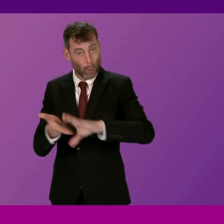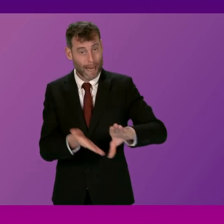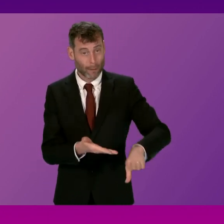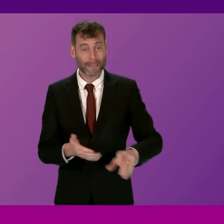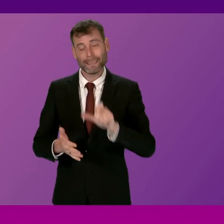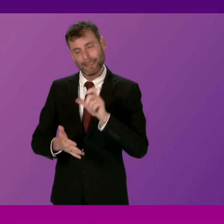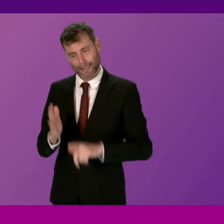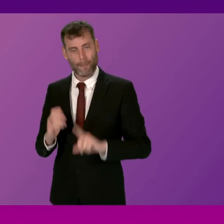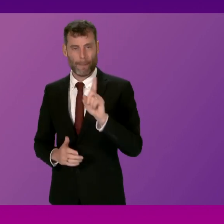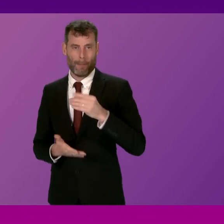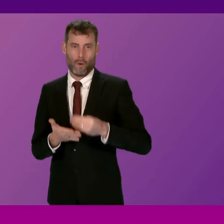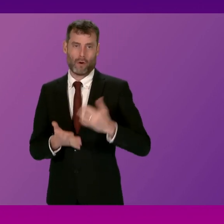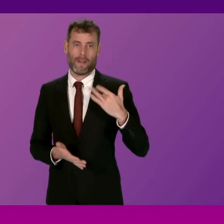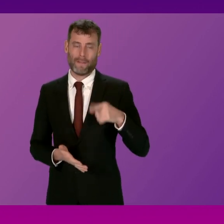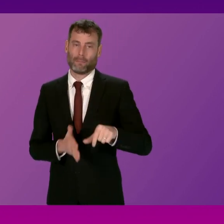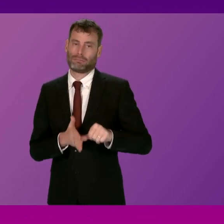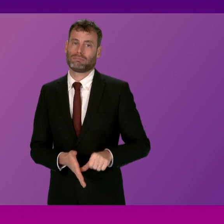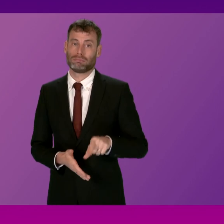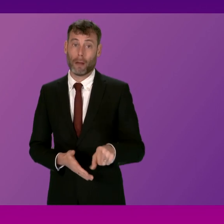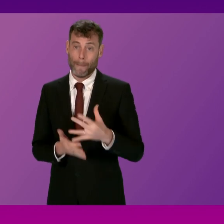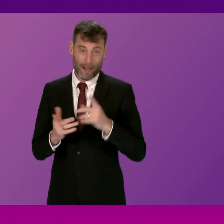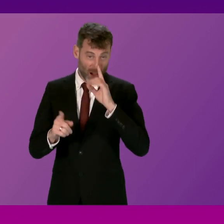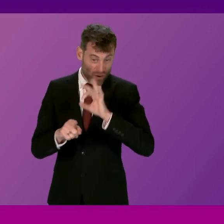The consequences of not being able to make ends meet can be life limiting, threatening